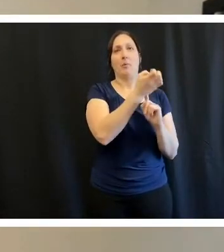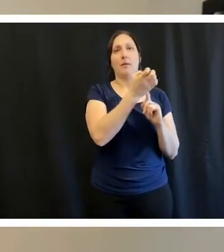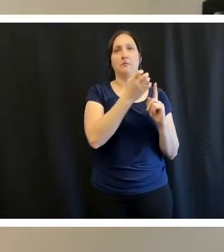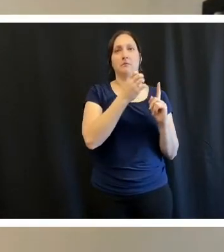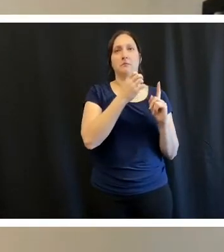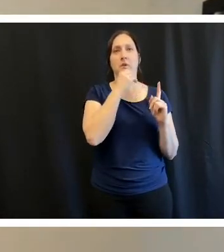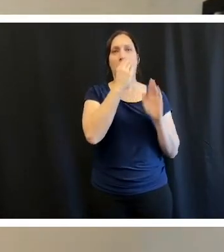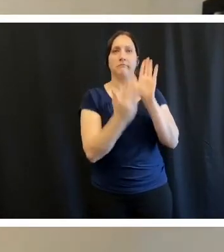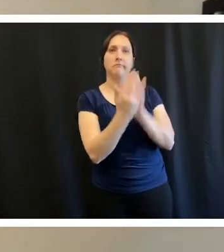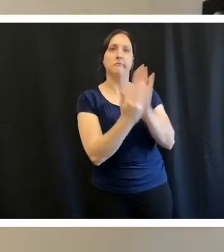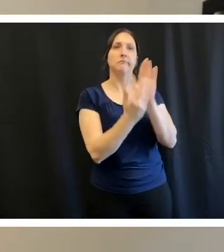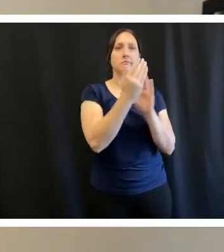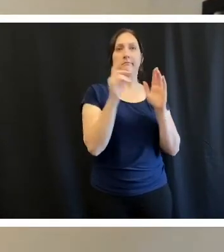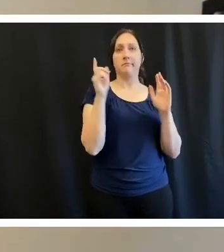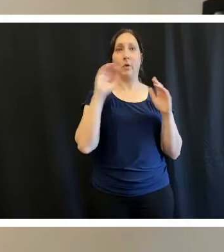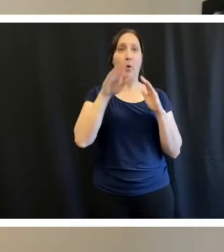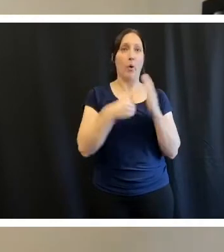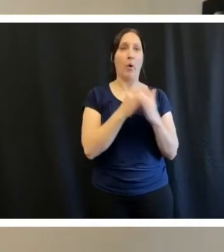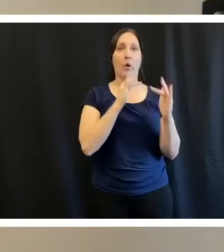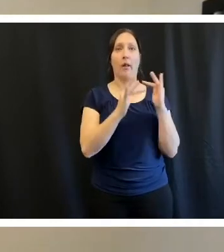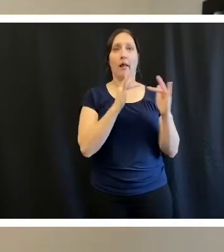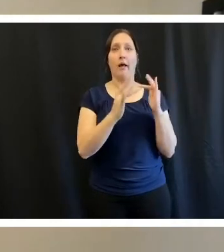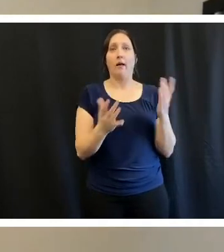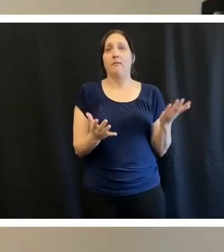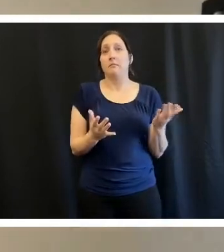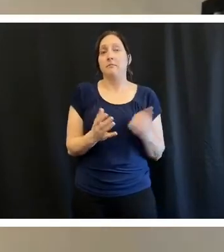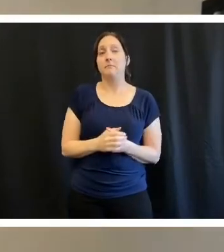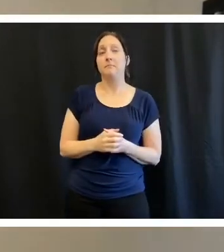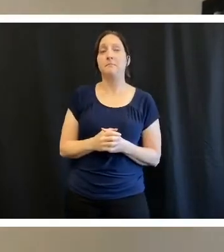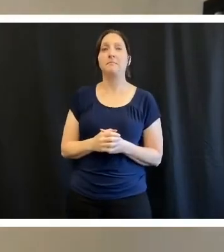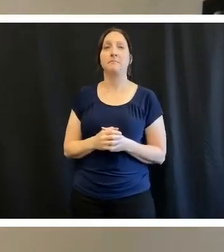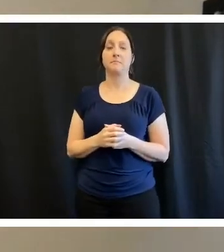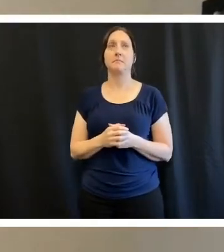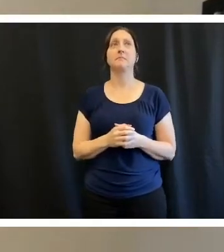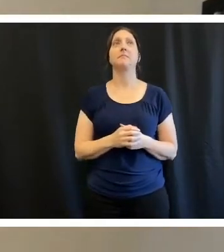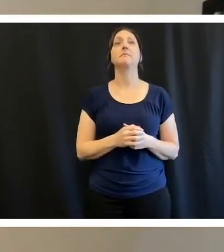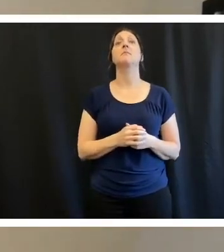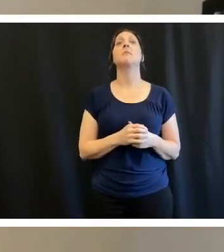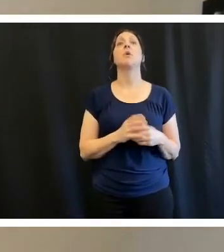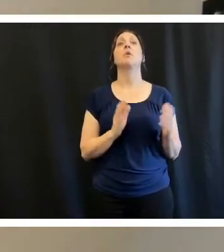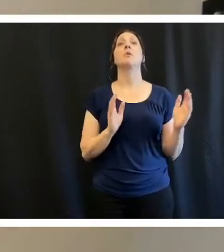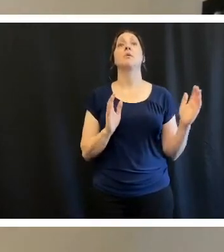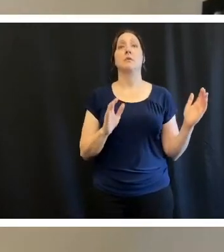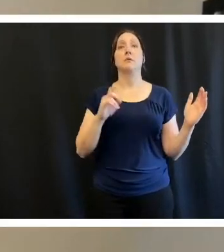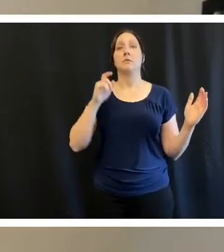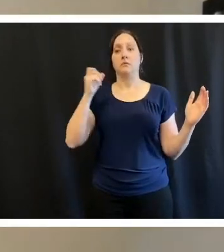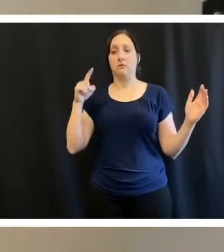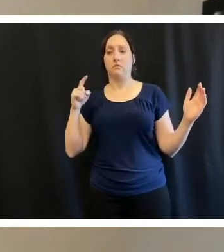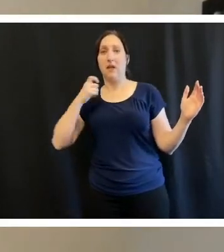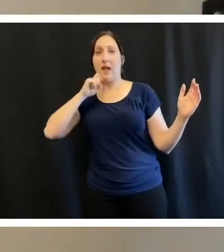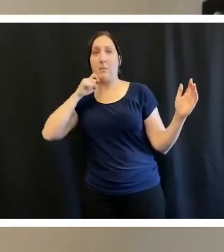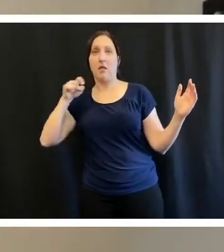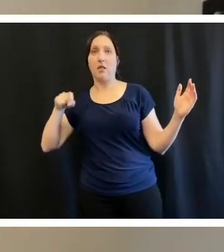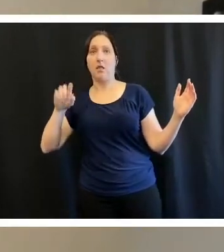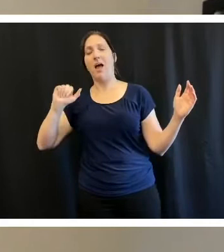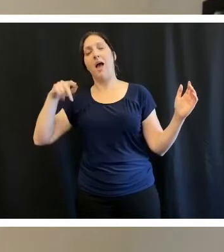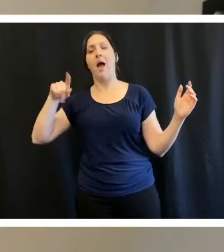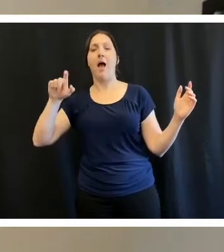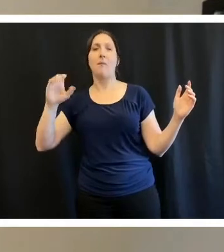As evidence of that, shortly after Apple, certainly after that, Apple held a series of town hall events